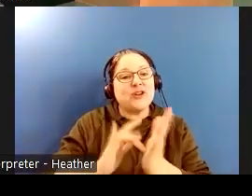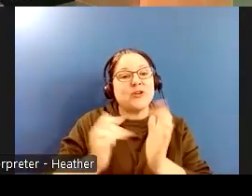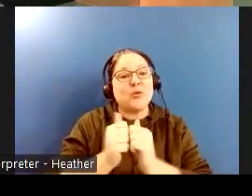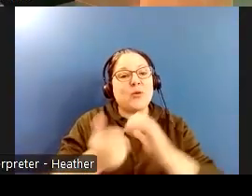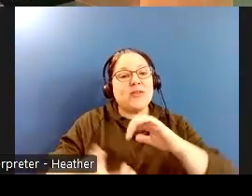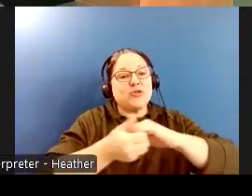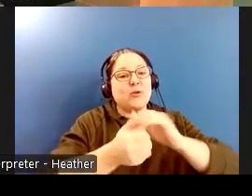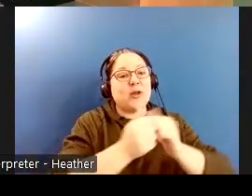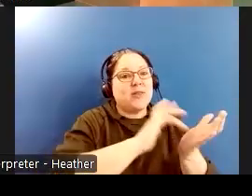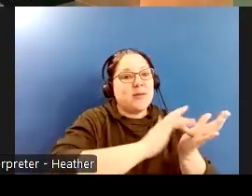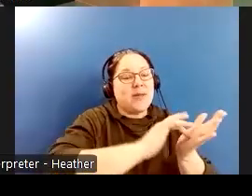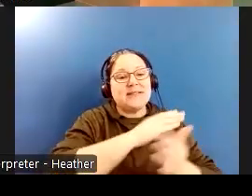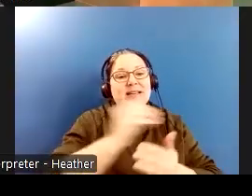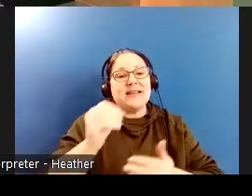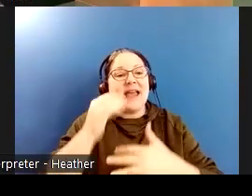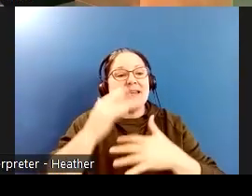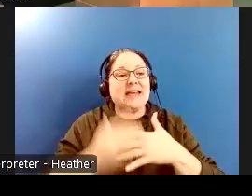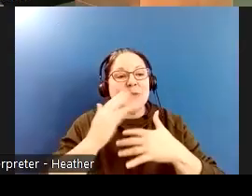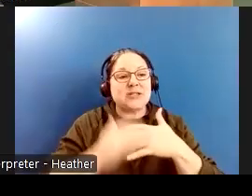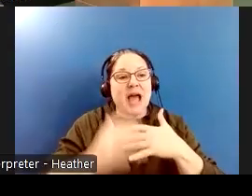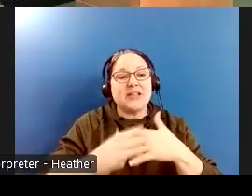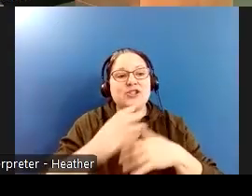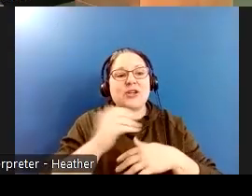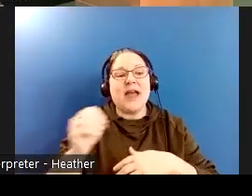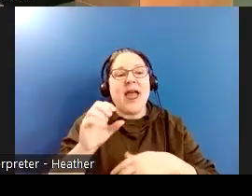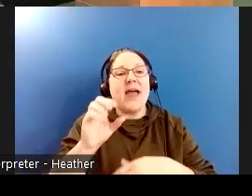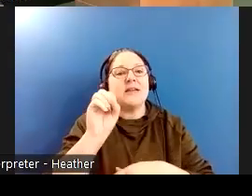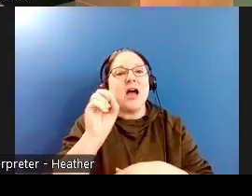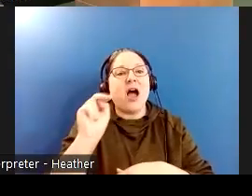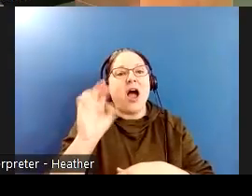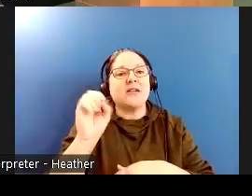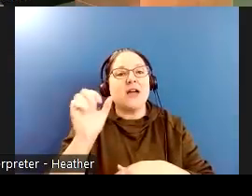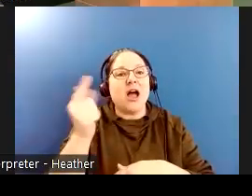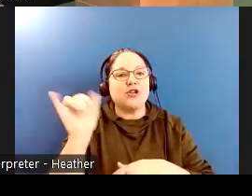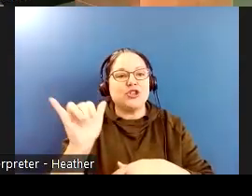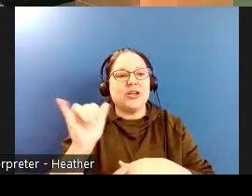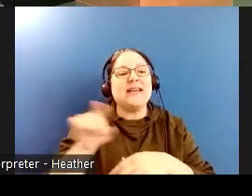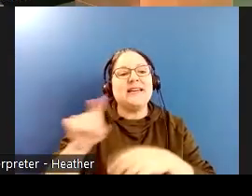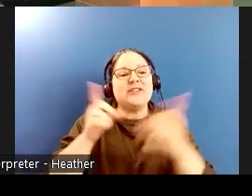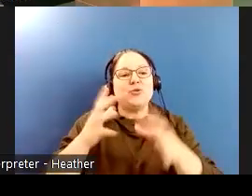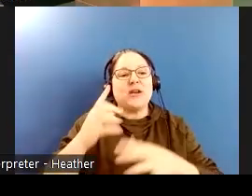in hematology and oncology. He's a director of the psychooncology program at the Wilmont Cancer